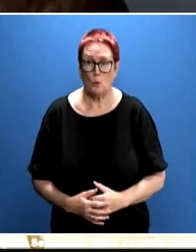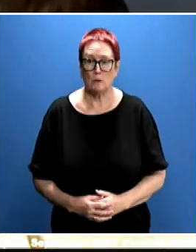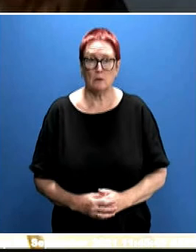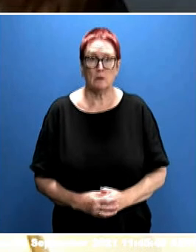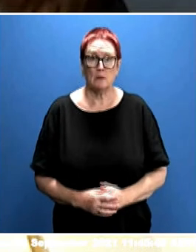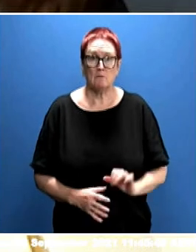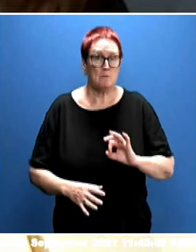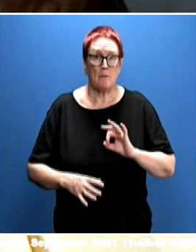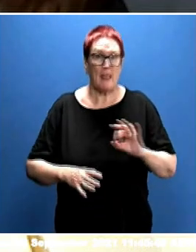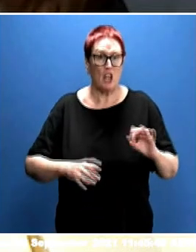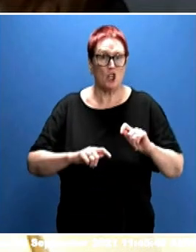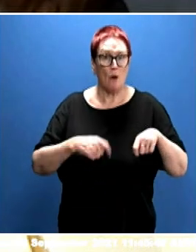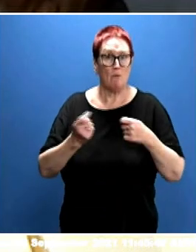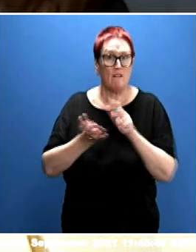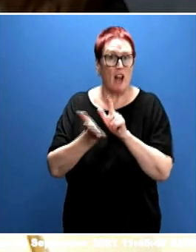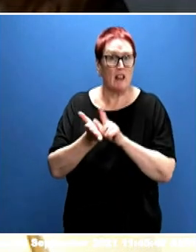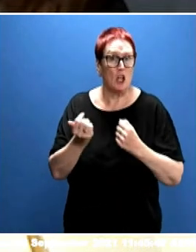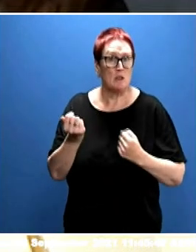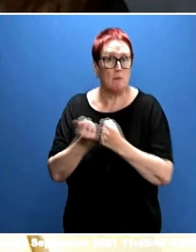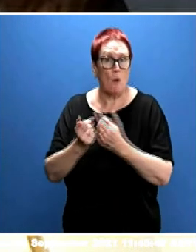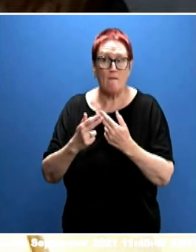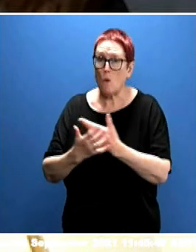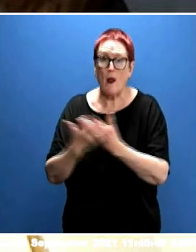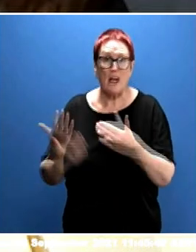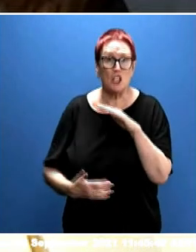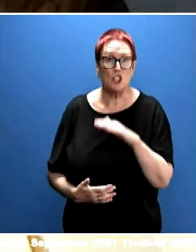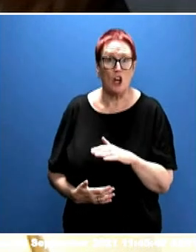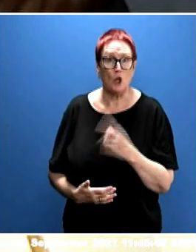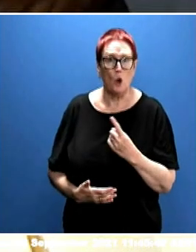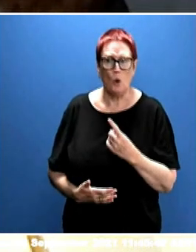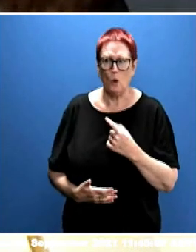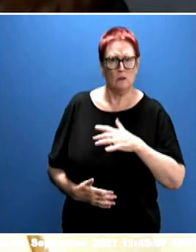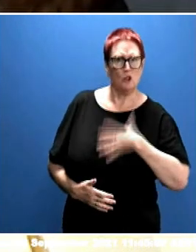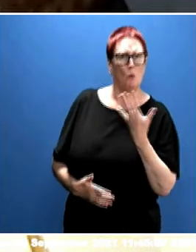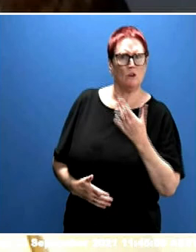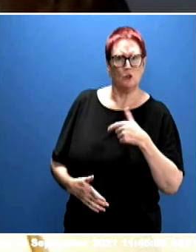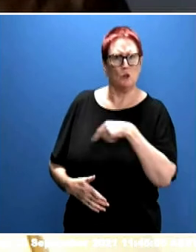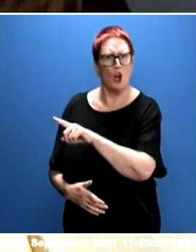no legal assistance is provided to any child who would like to review that decision, or to their families.